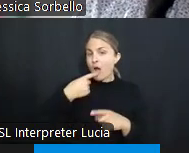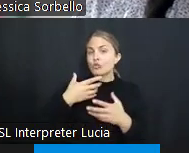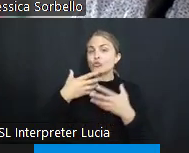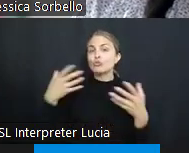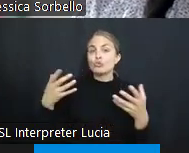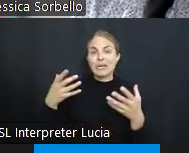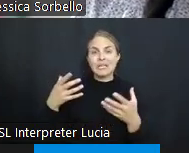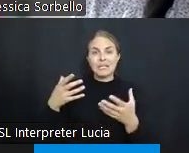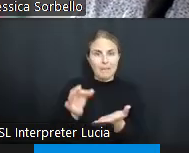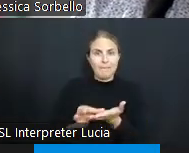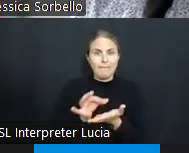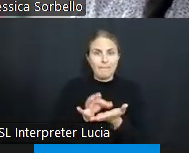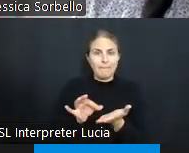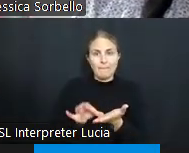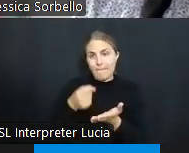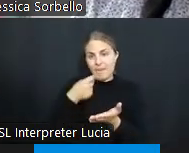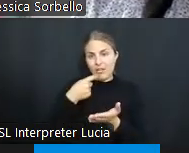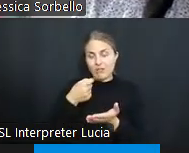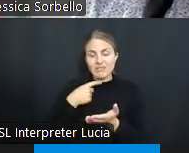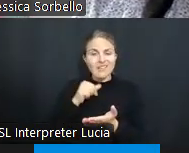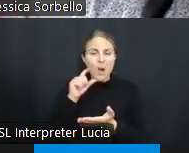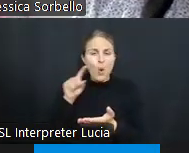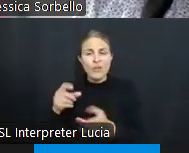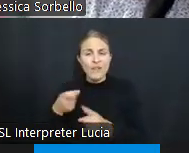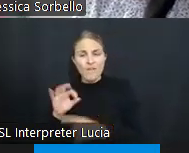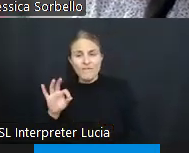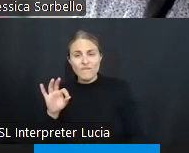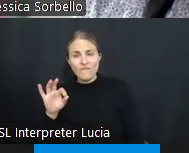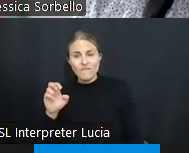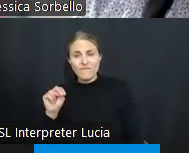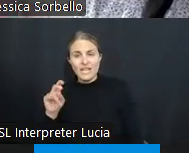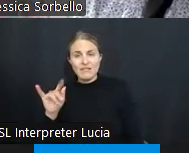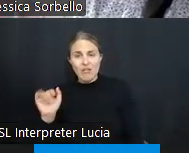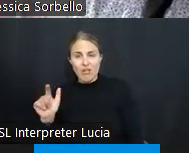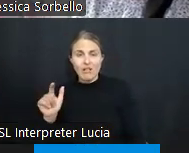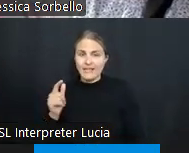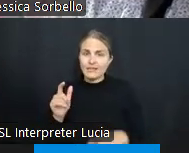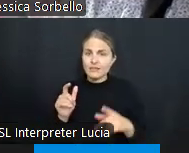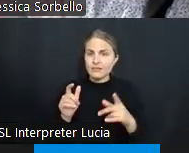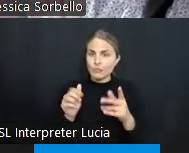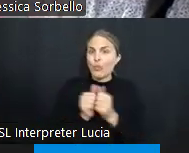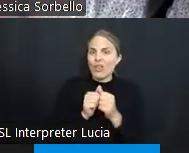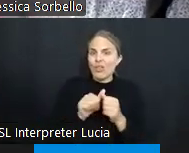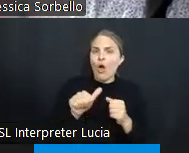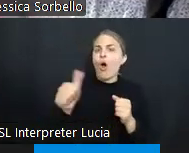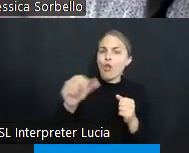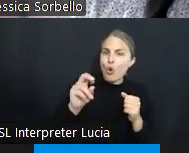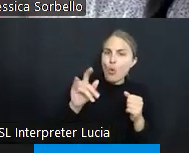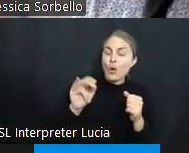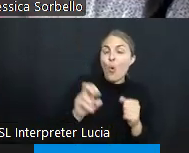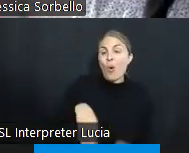combination with additional opioids or other medications that increase that risk of an overdose as well. So,